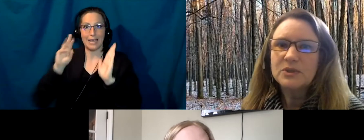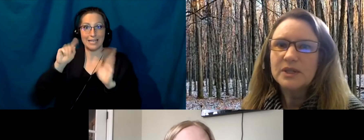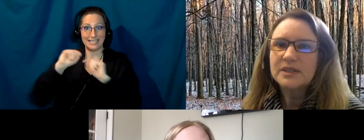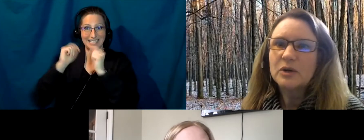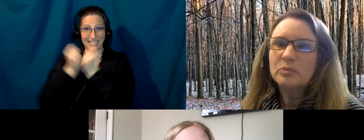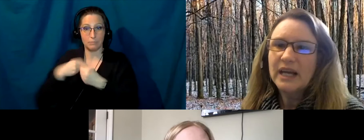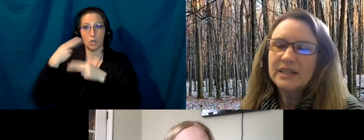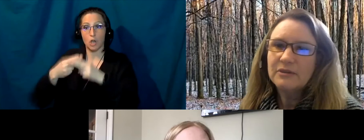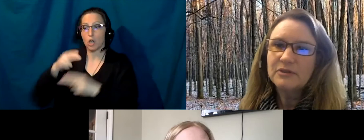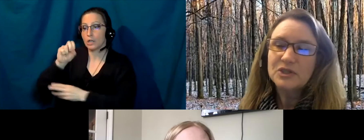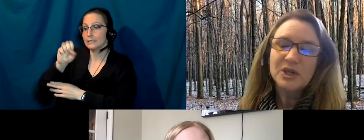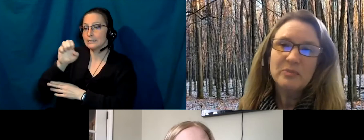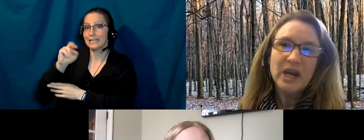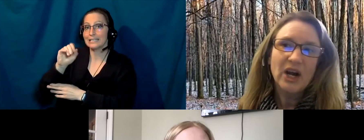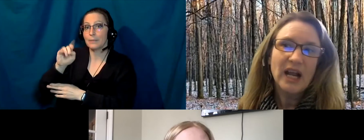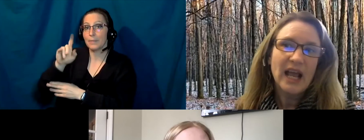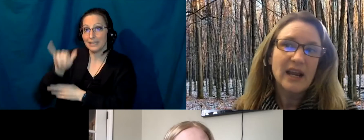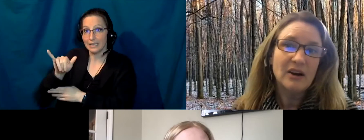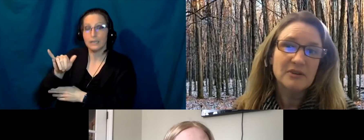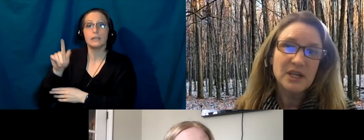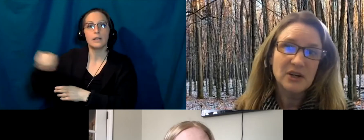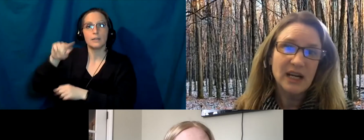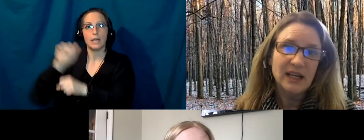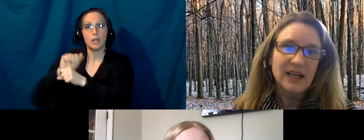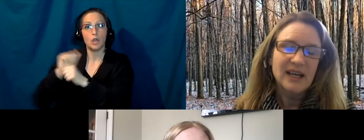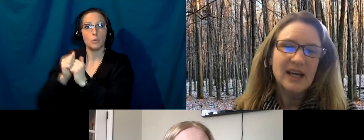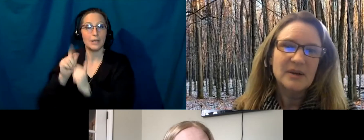individuals that are blind, deaf, visually impaired and hard of hearing. I